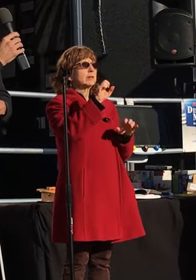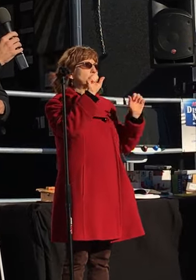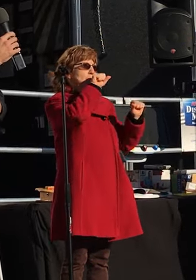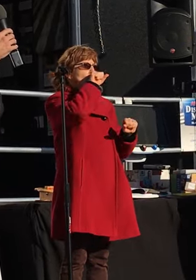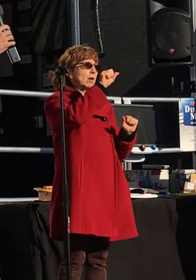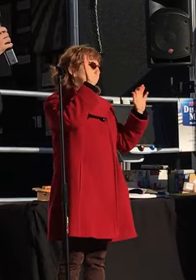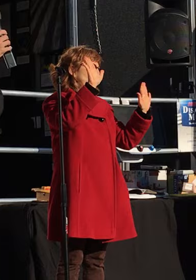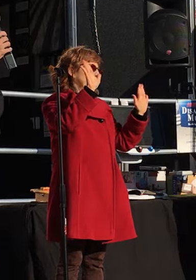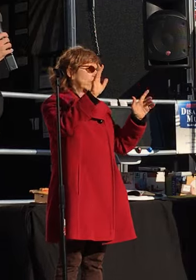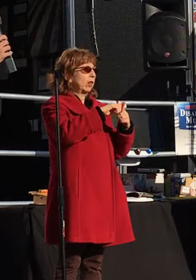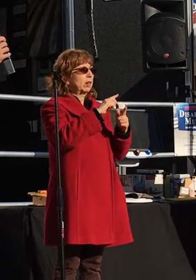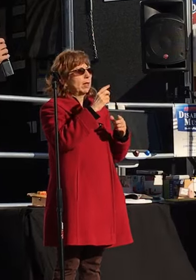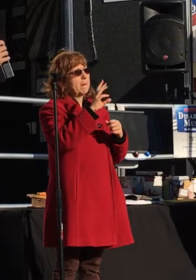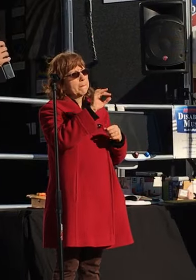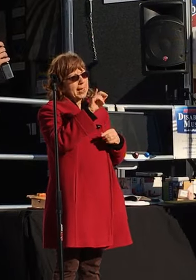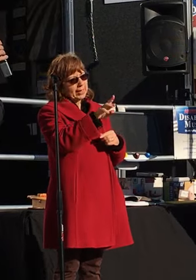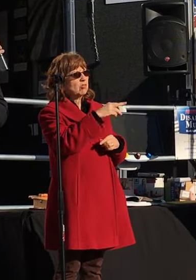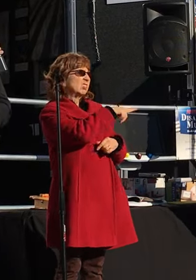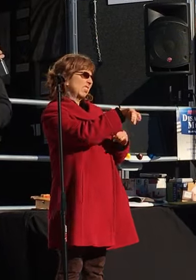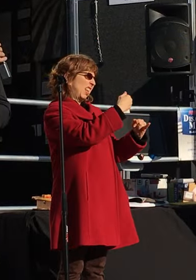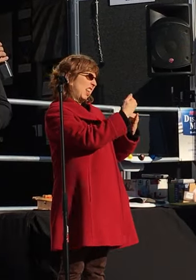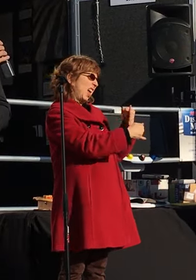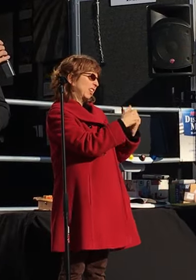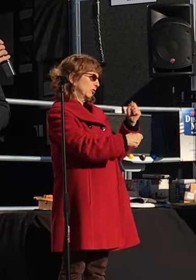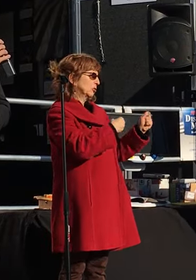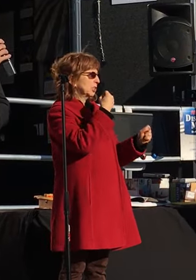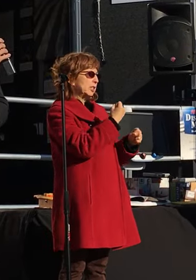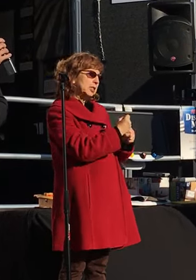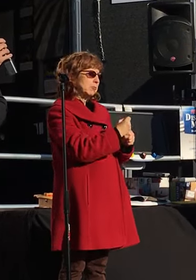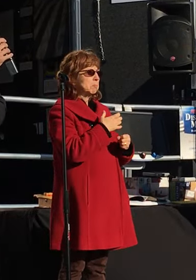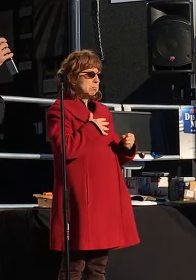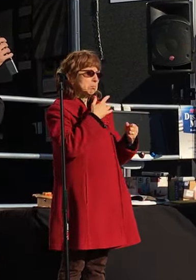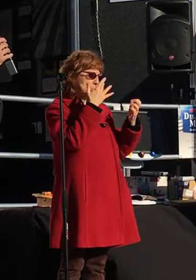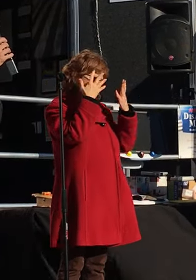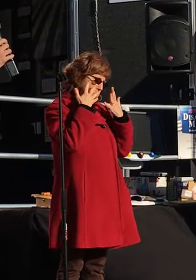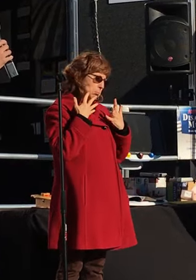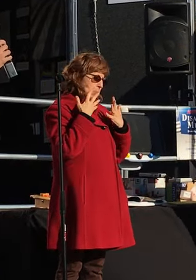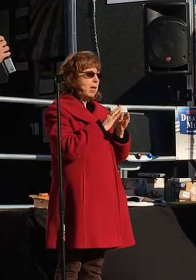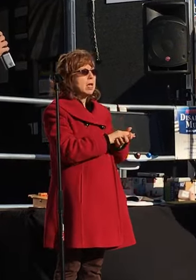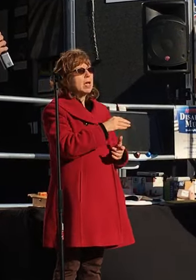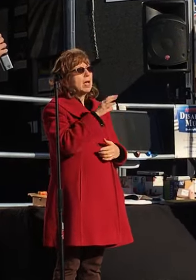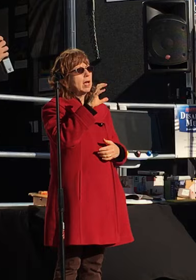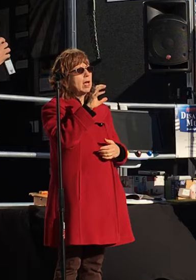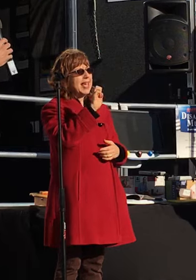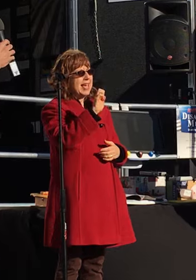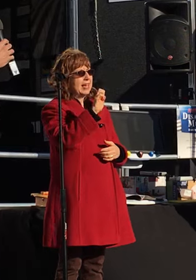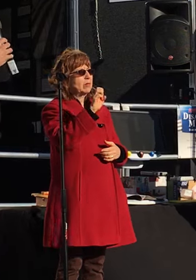He is in his last year last term that makes me very sad The Ed Roberts Campus is a collaborative